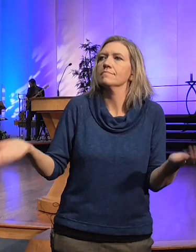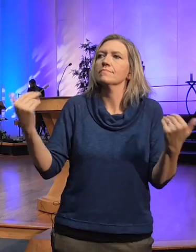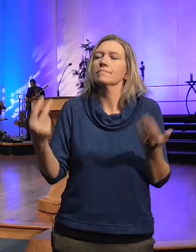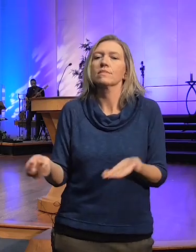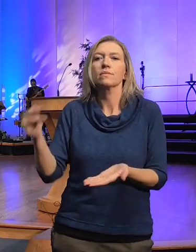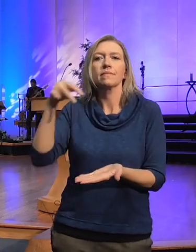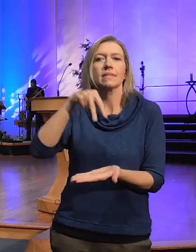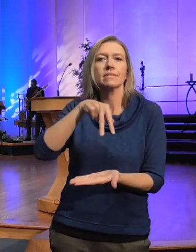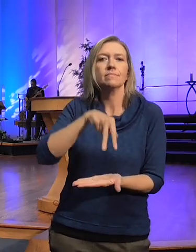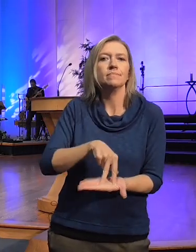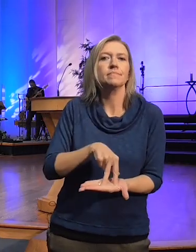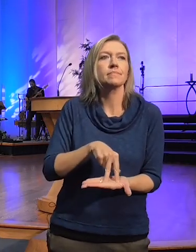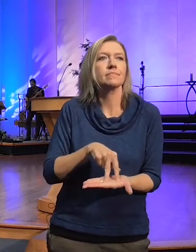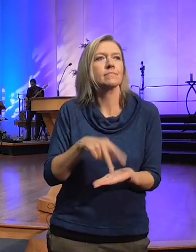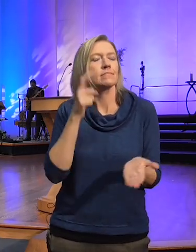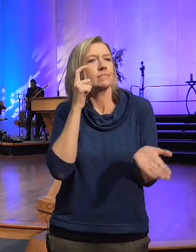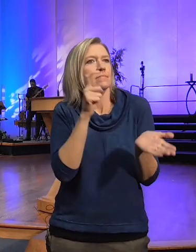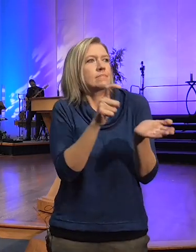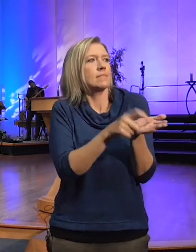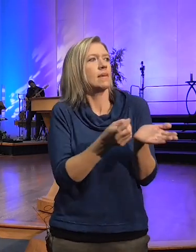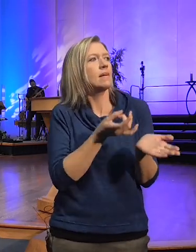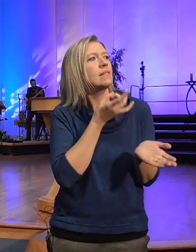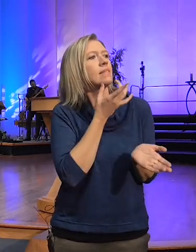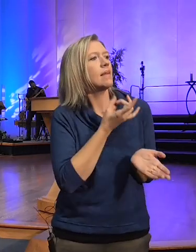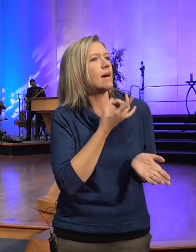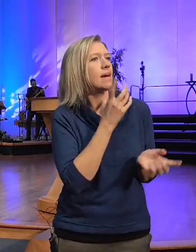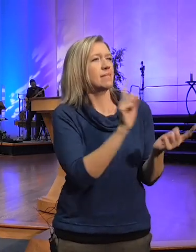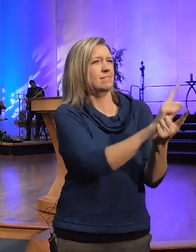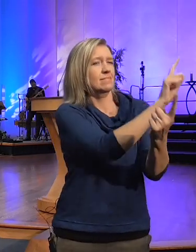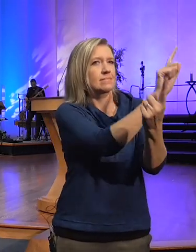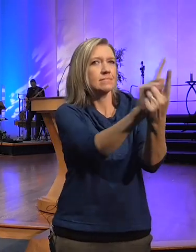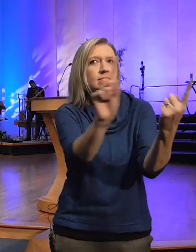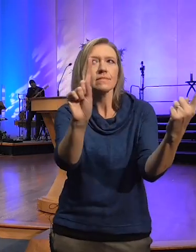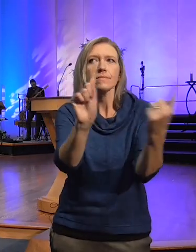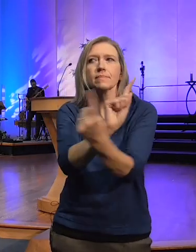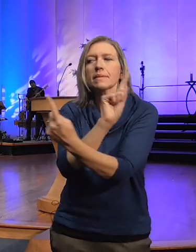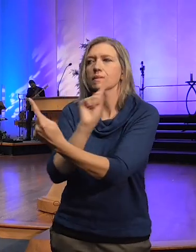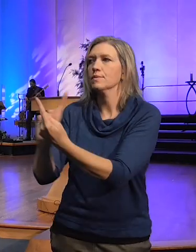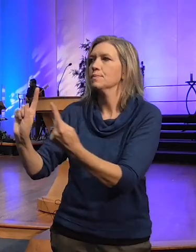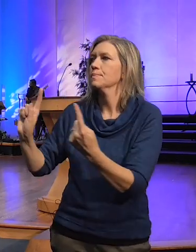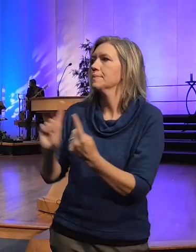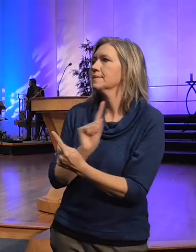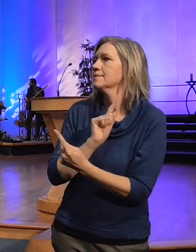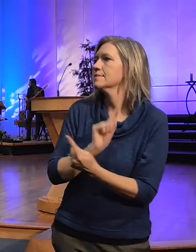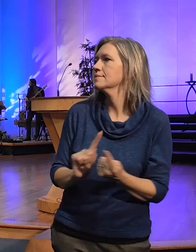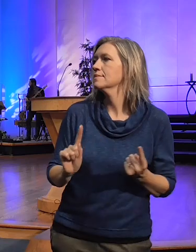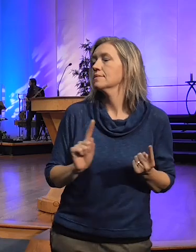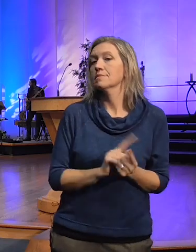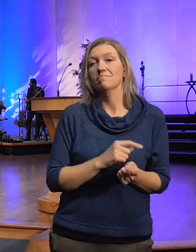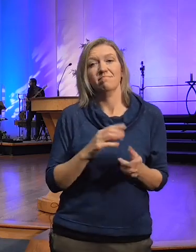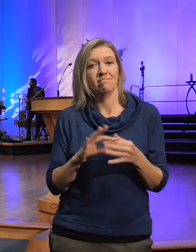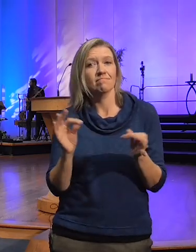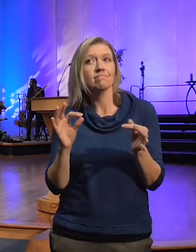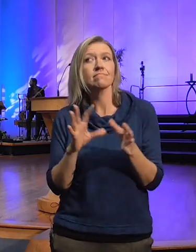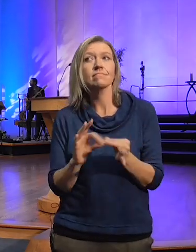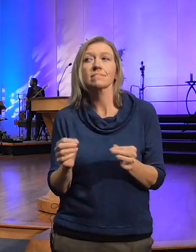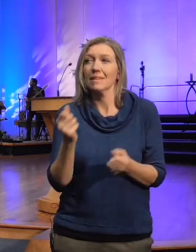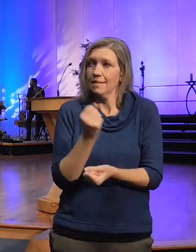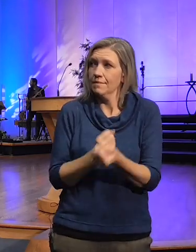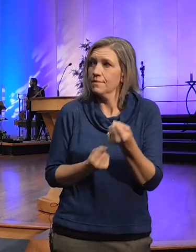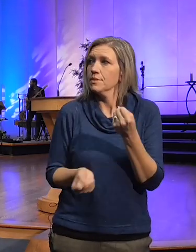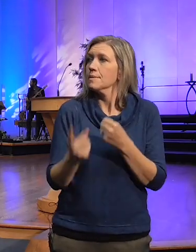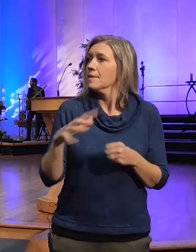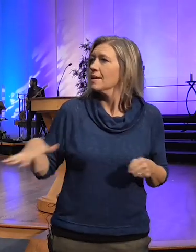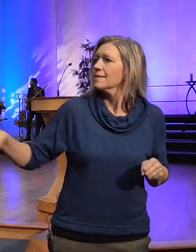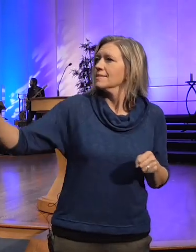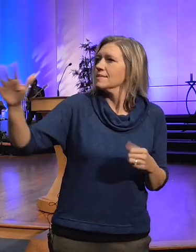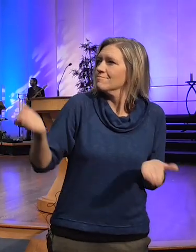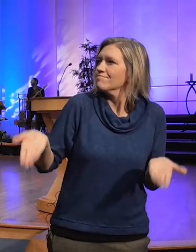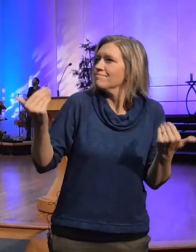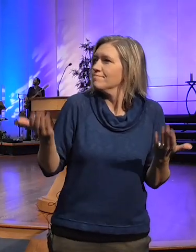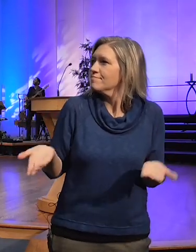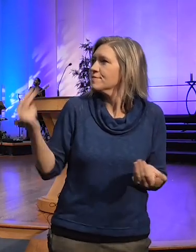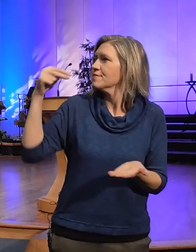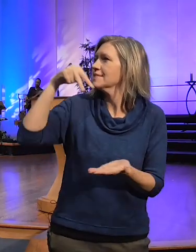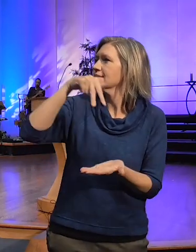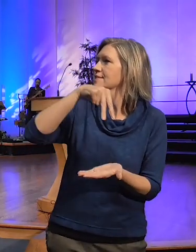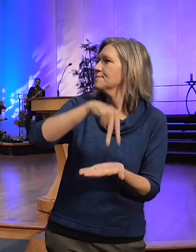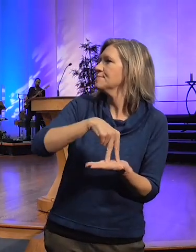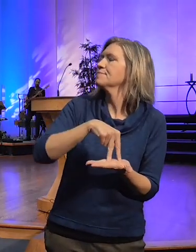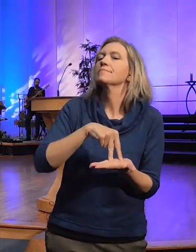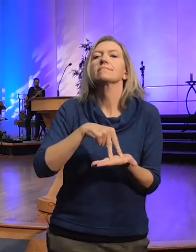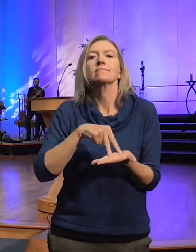your feet see the light everybody I said everybody get upon your feet see